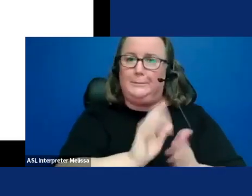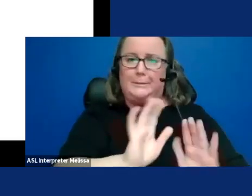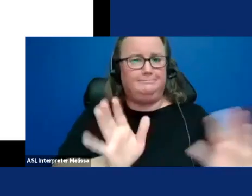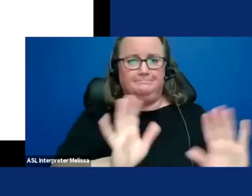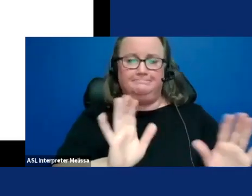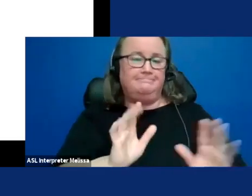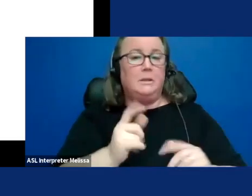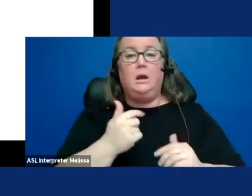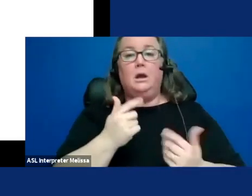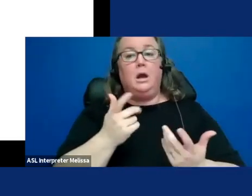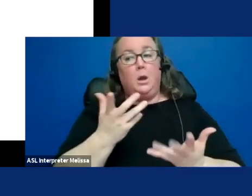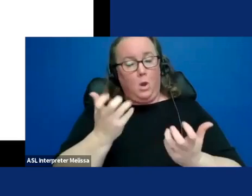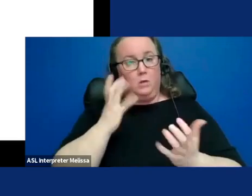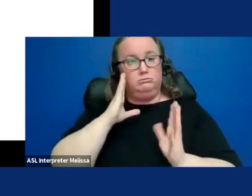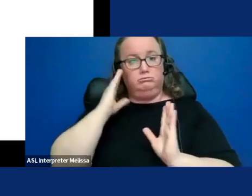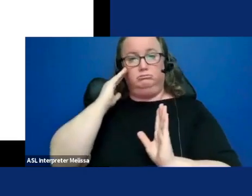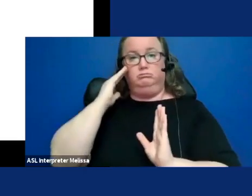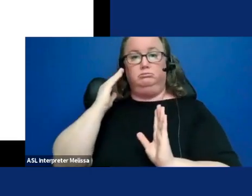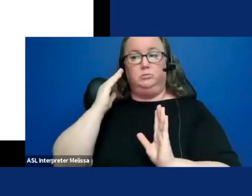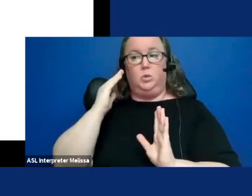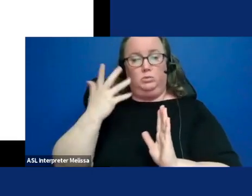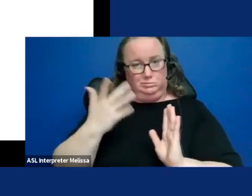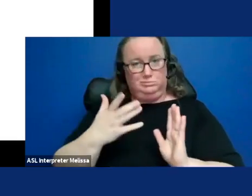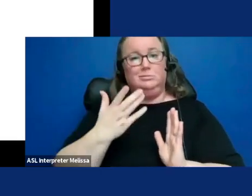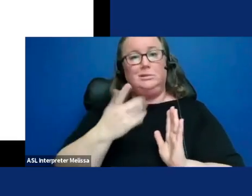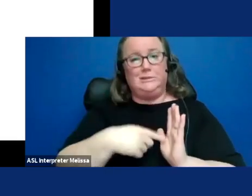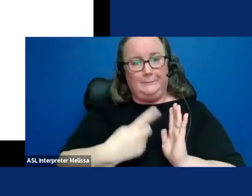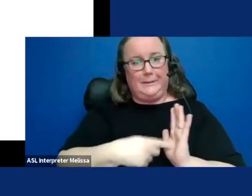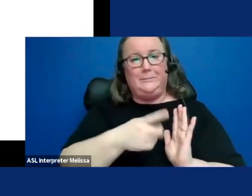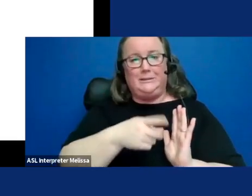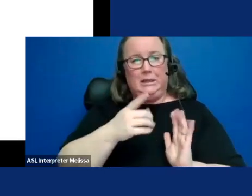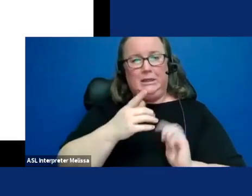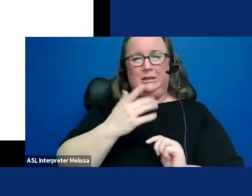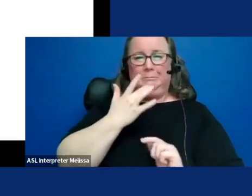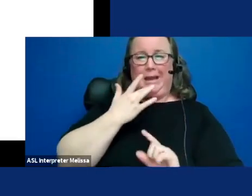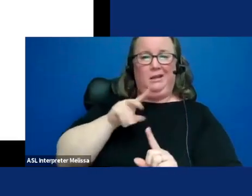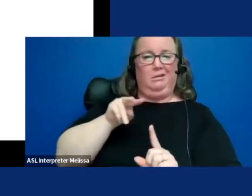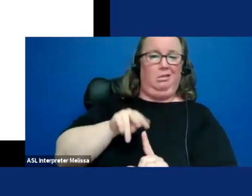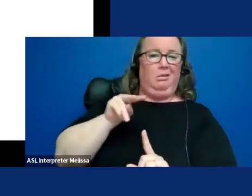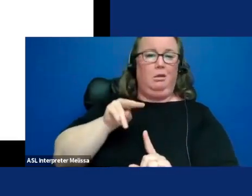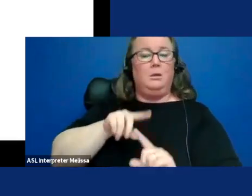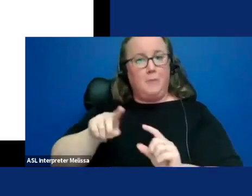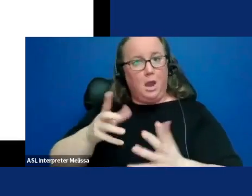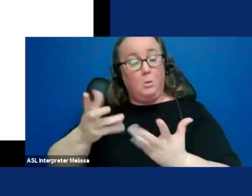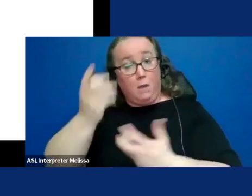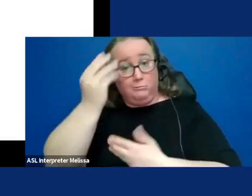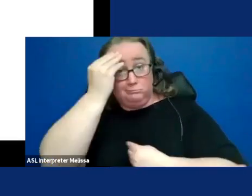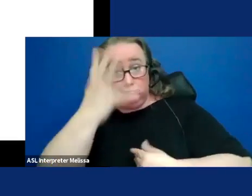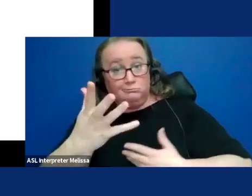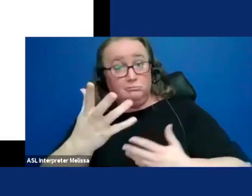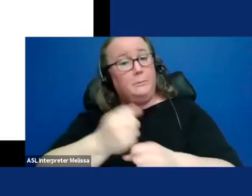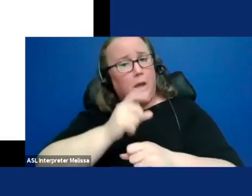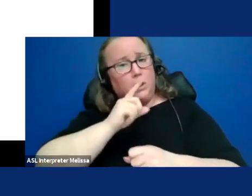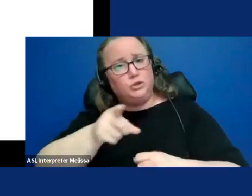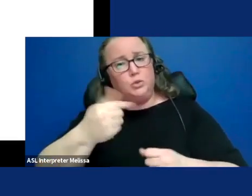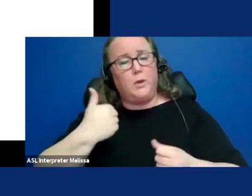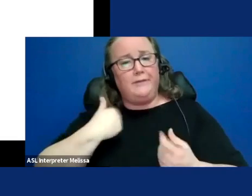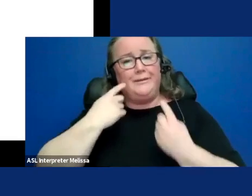that you acknowledge that there's that bias there. And say instead that this information is for you to ensure that you have more effective representation of